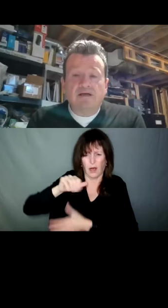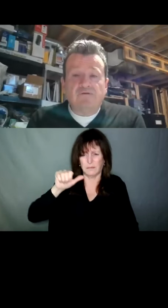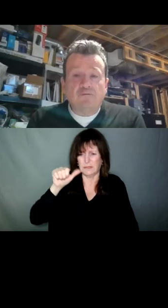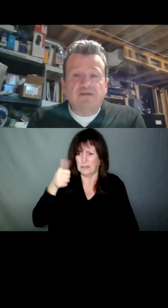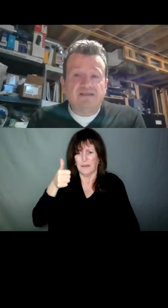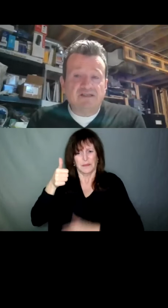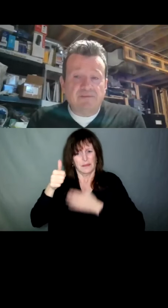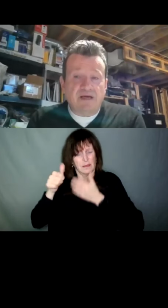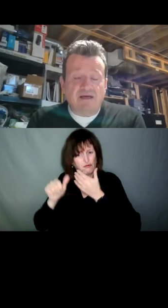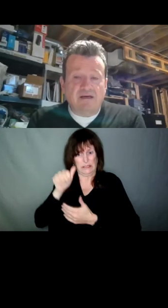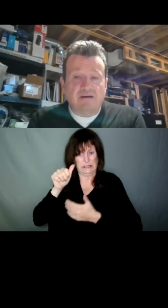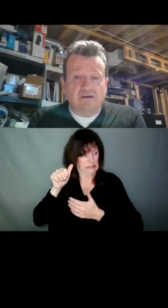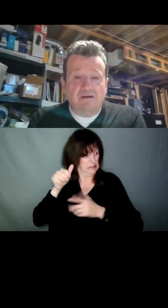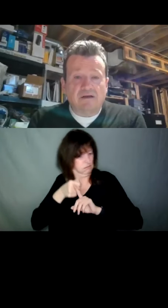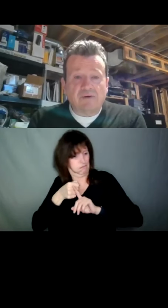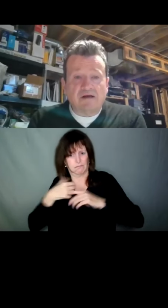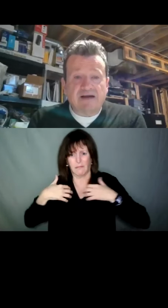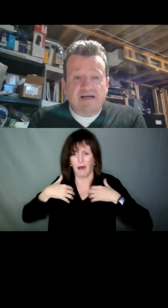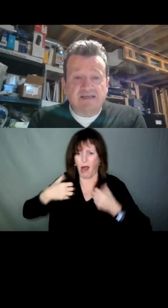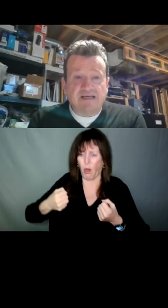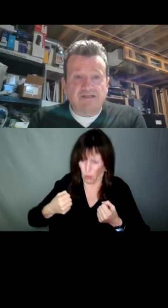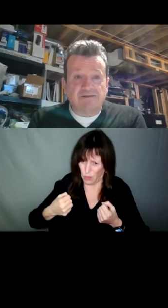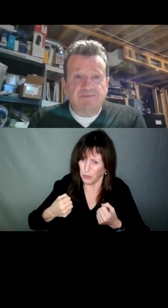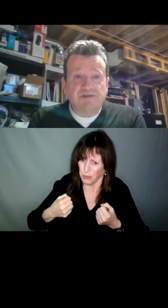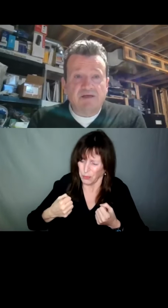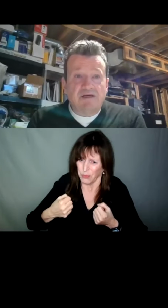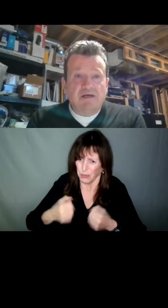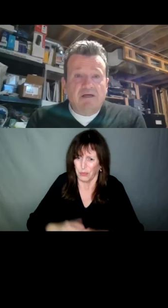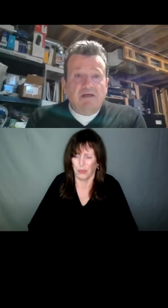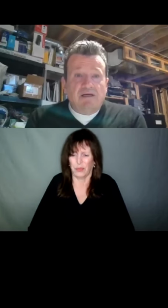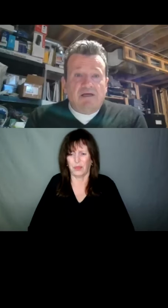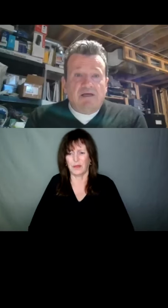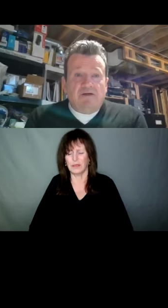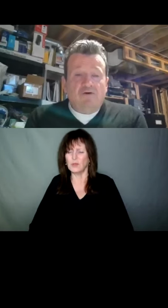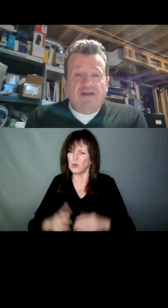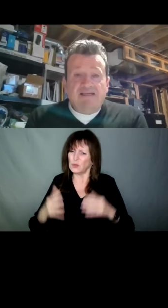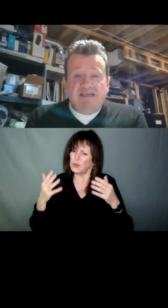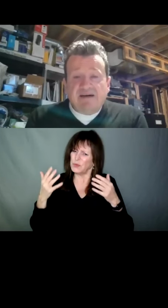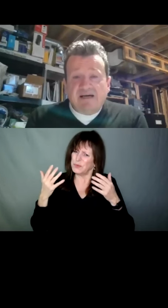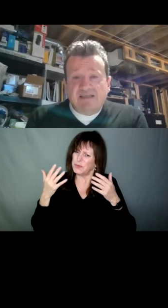In 2019, the world health organization listed vaccine hesitancy as one of the 10 threats to global health. That is significant and what we are